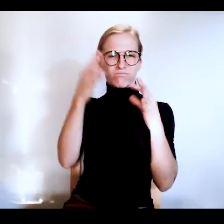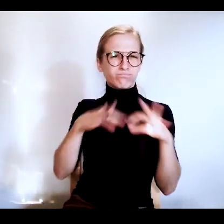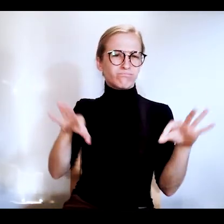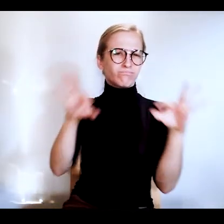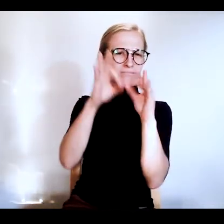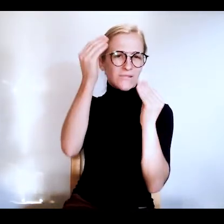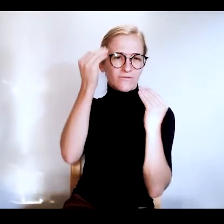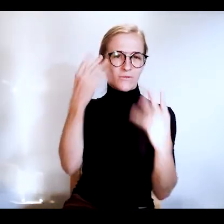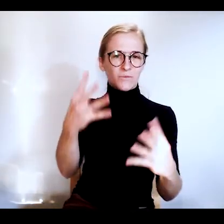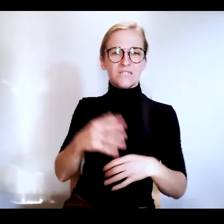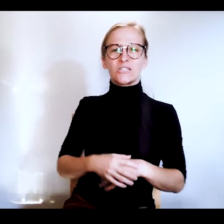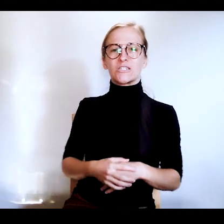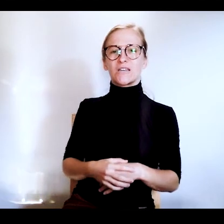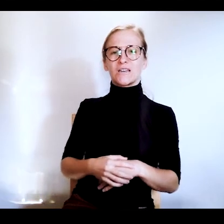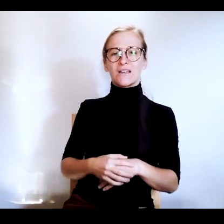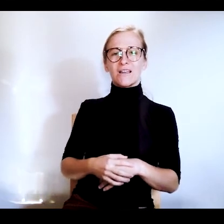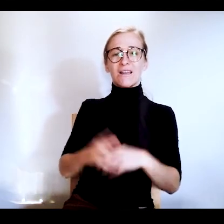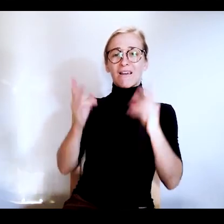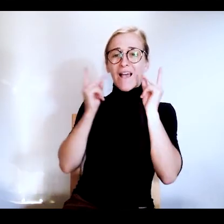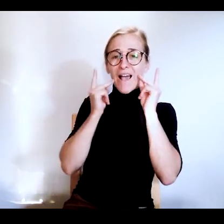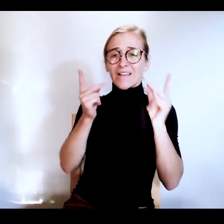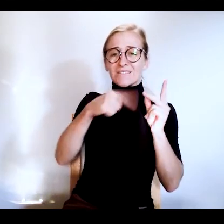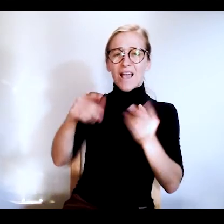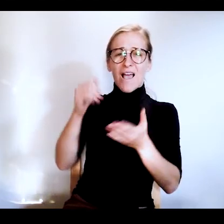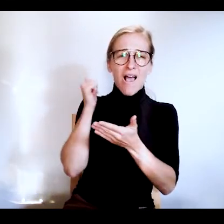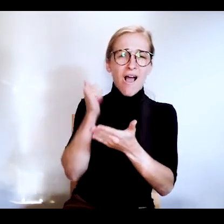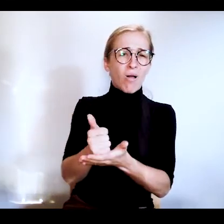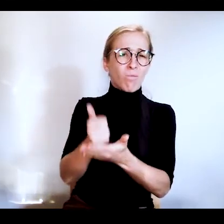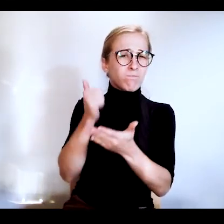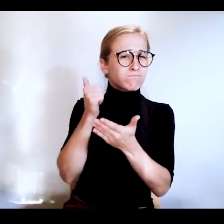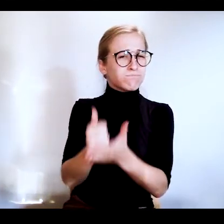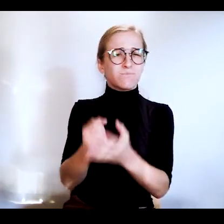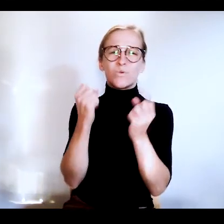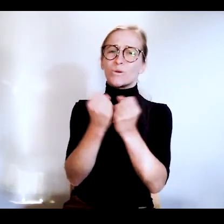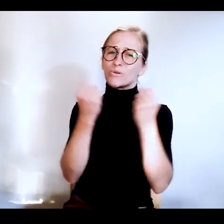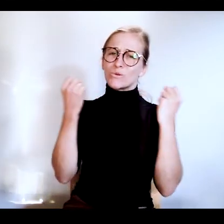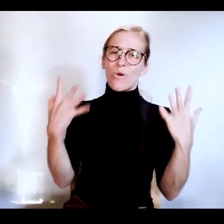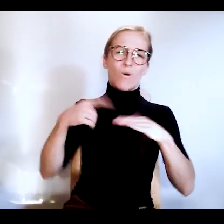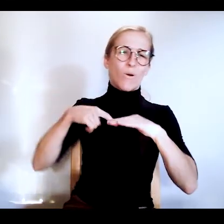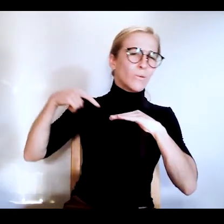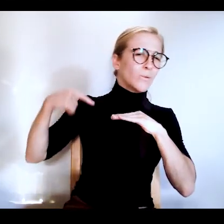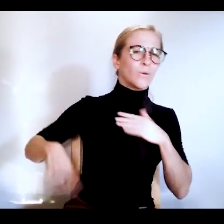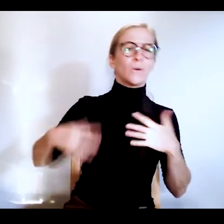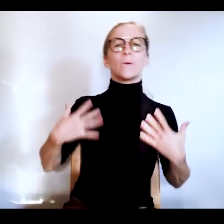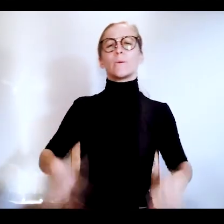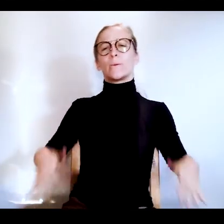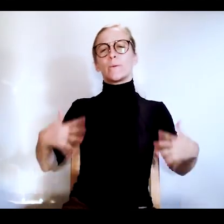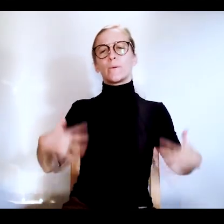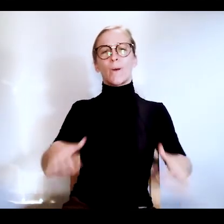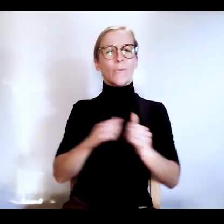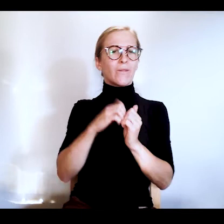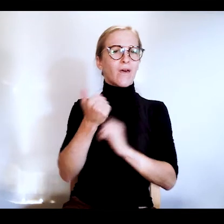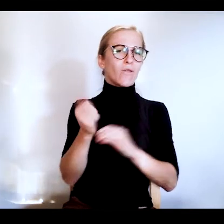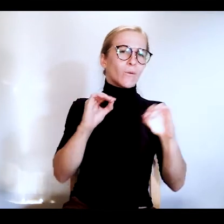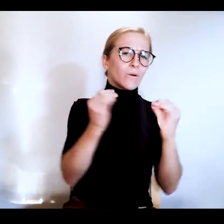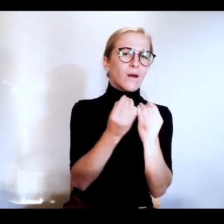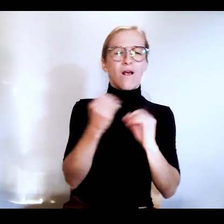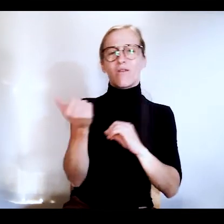Apparently I see that you help veterans a lot in connection with other organizations in the area,